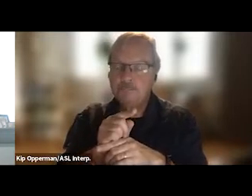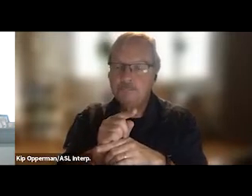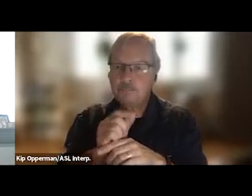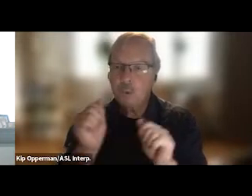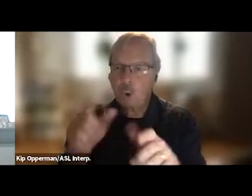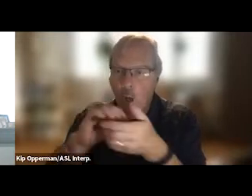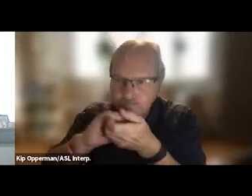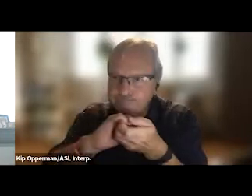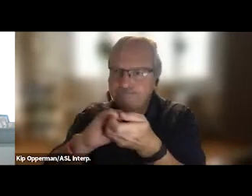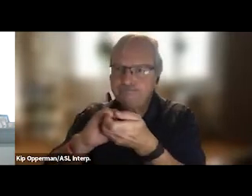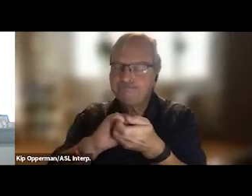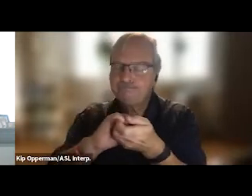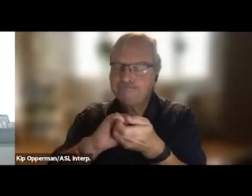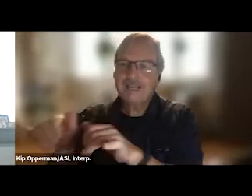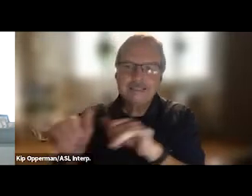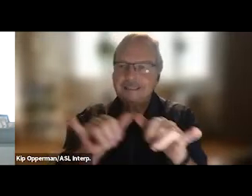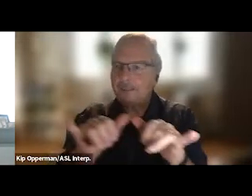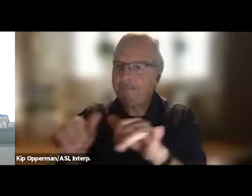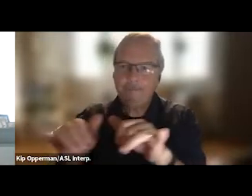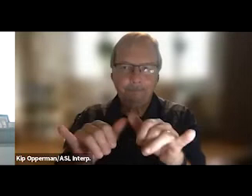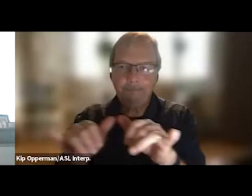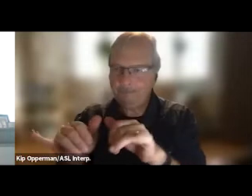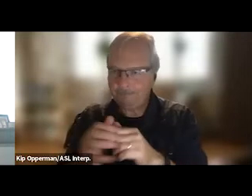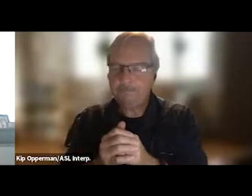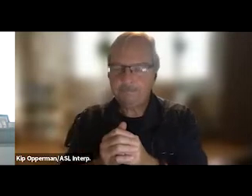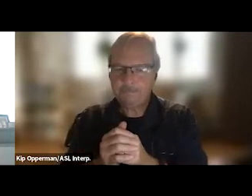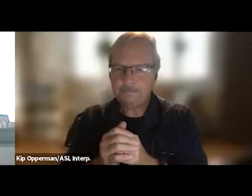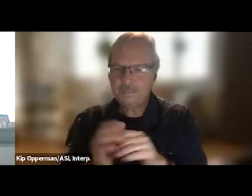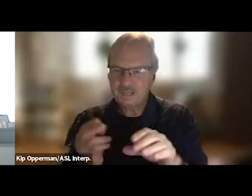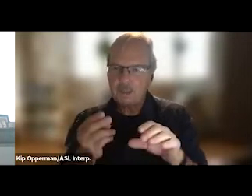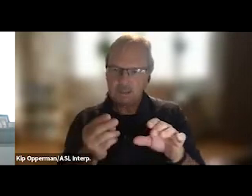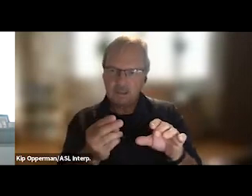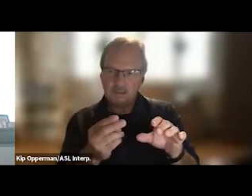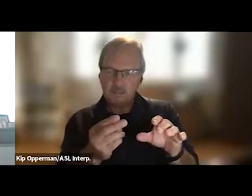and on the same page as it pertains to building our data capacity.